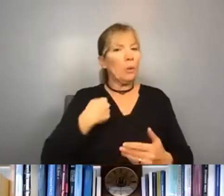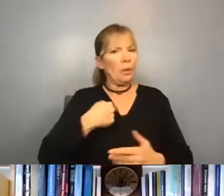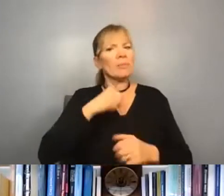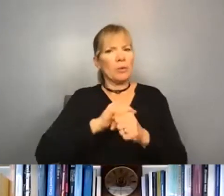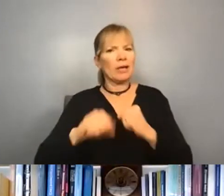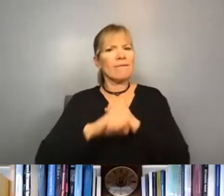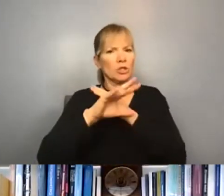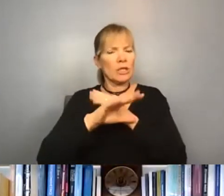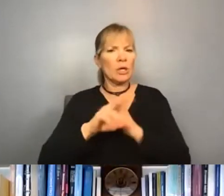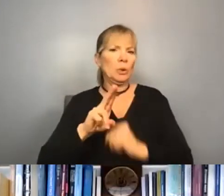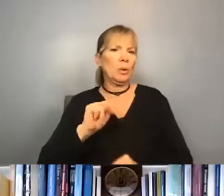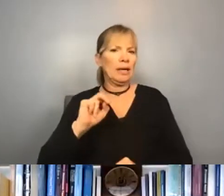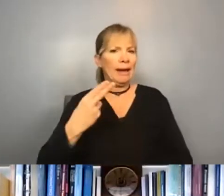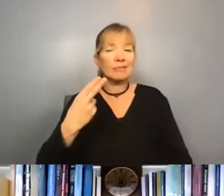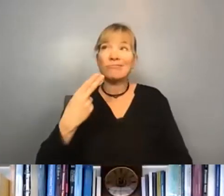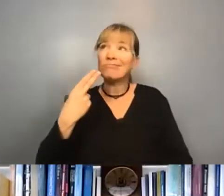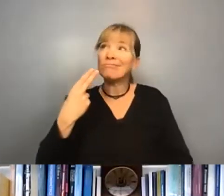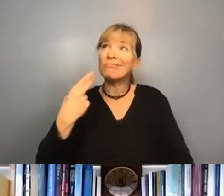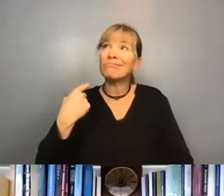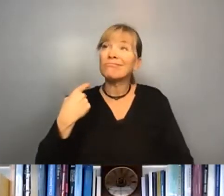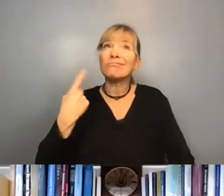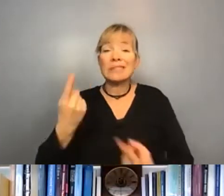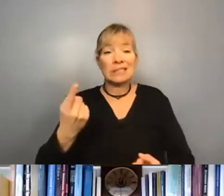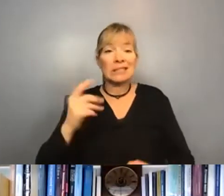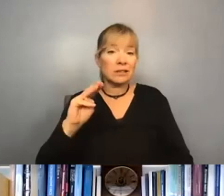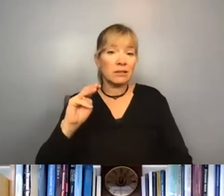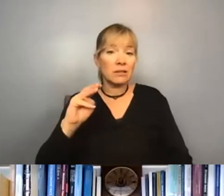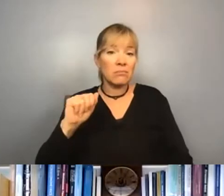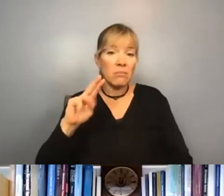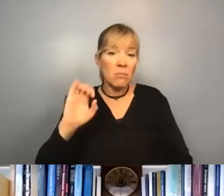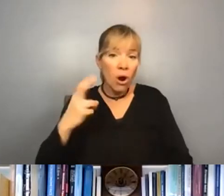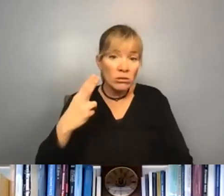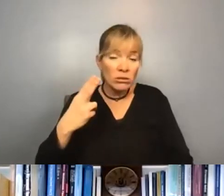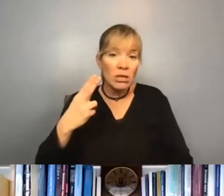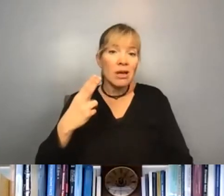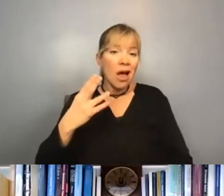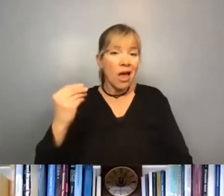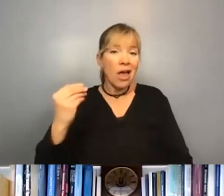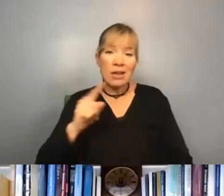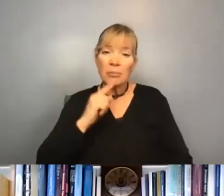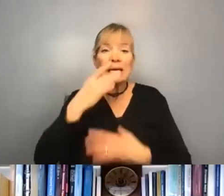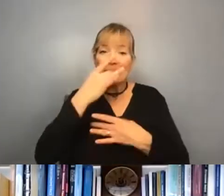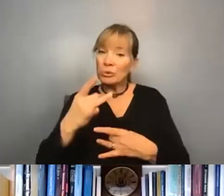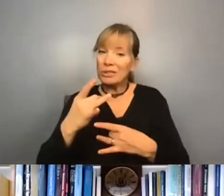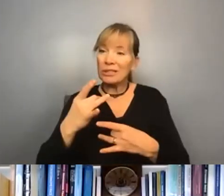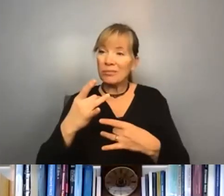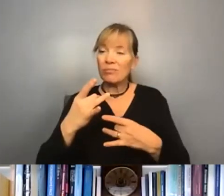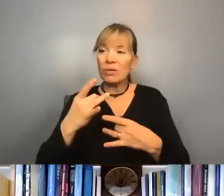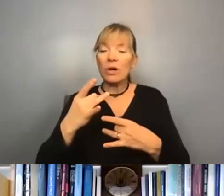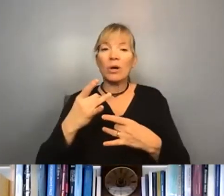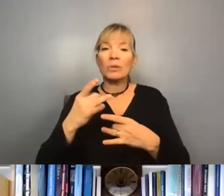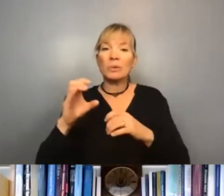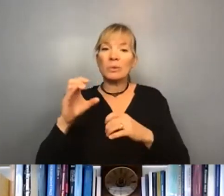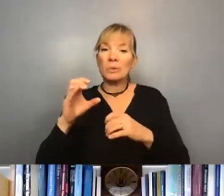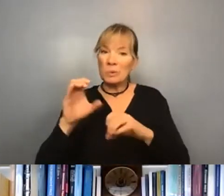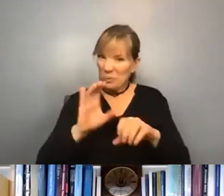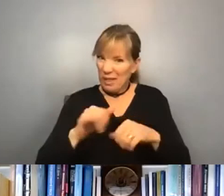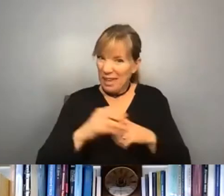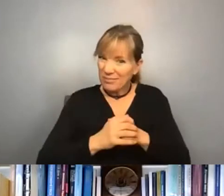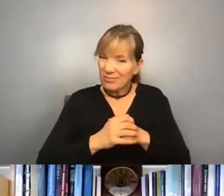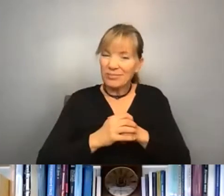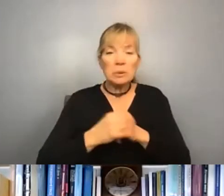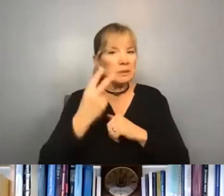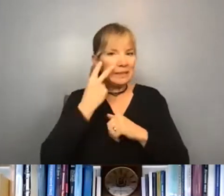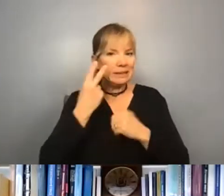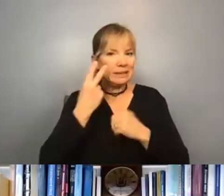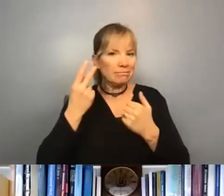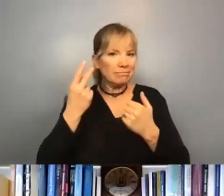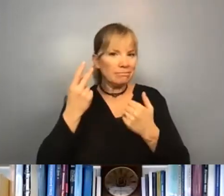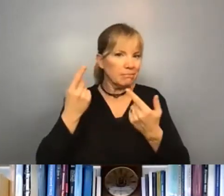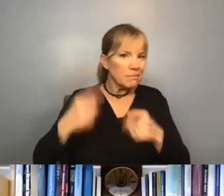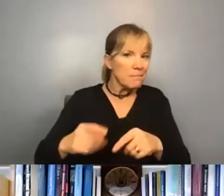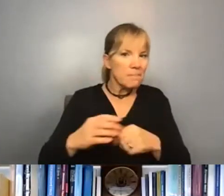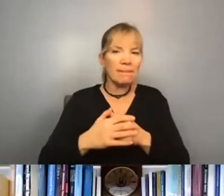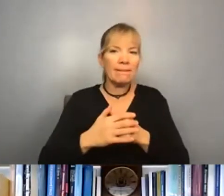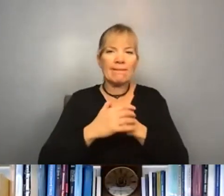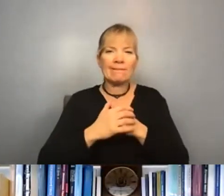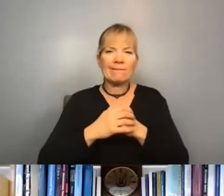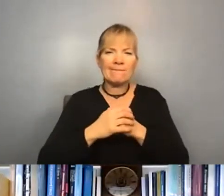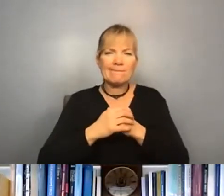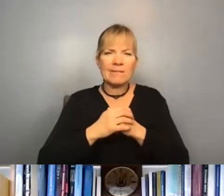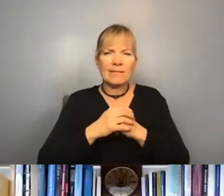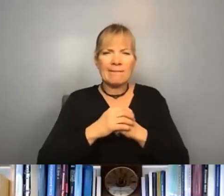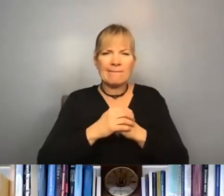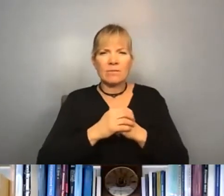to them. You know, because some of us will be going back, you know, we've been working virtually at UNH since March and, you know, it would be interesting to do that. To see that.